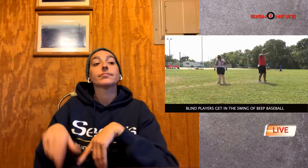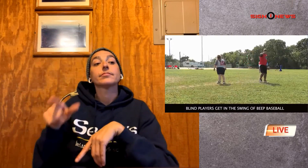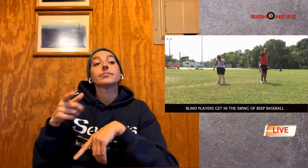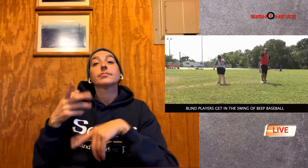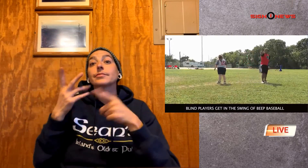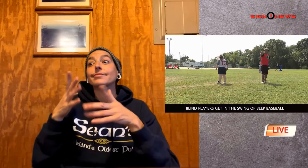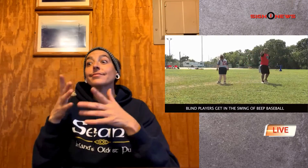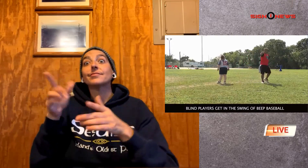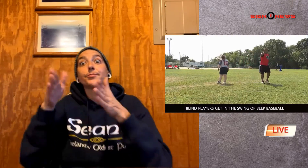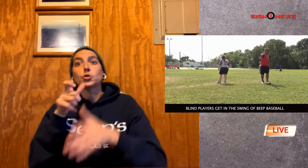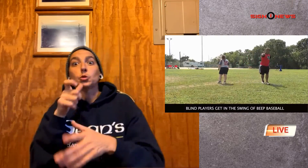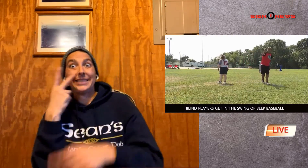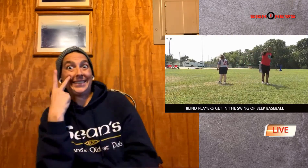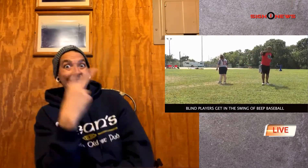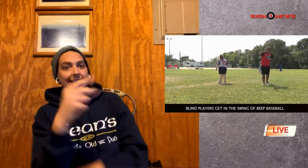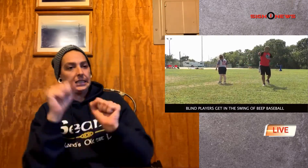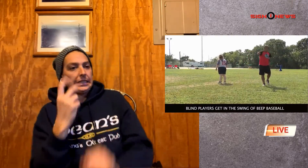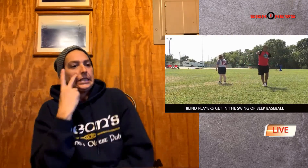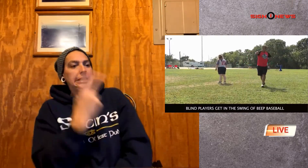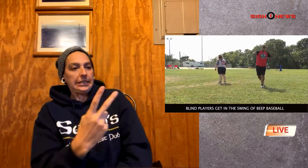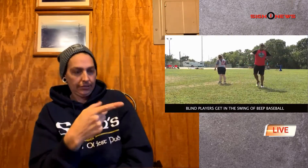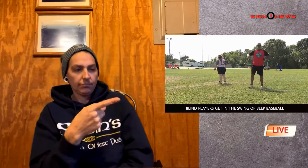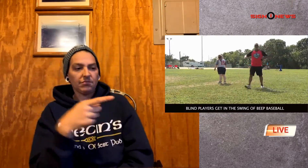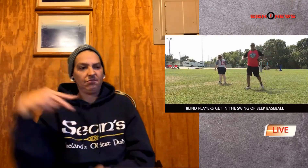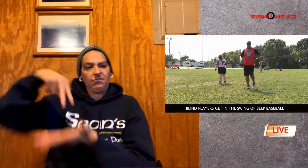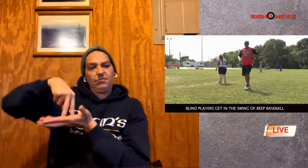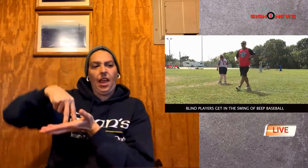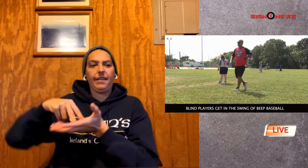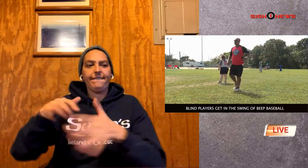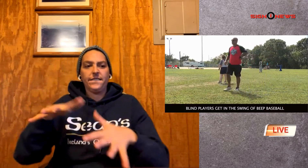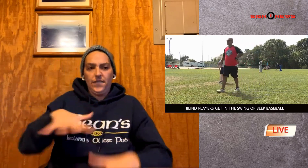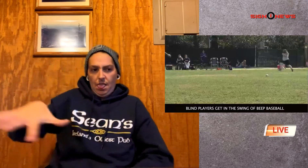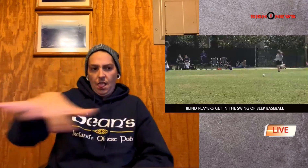each outfielder is assigned a number there is a sighted person who stands in the field